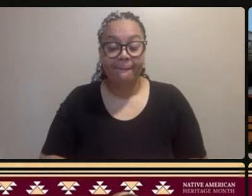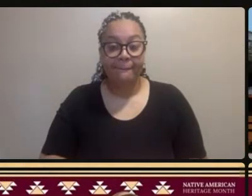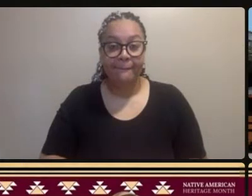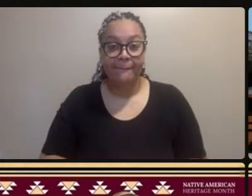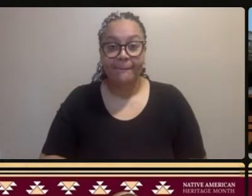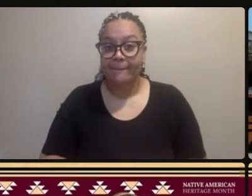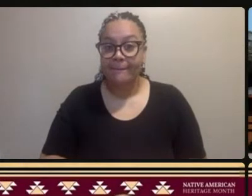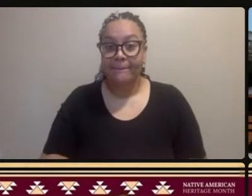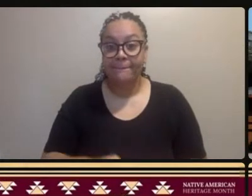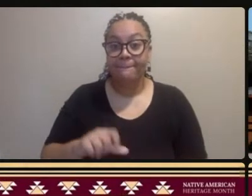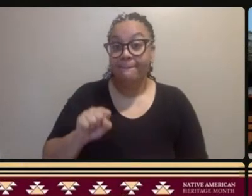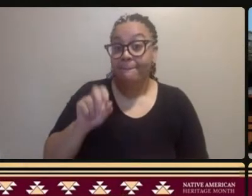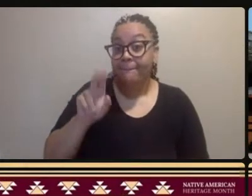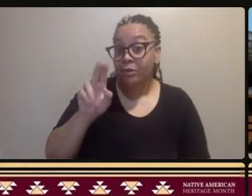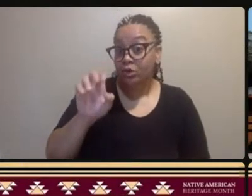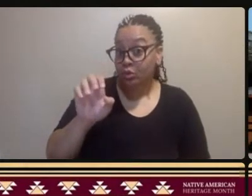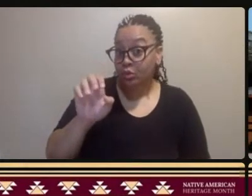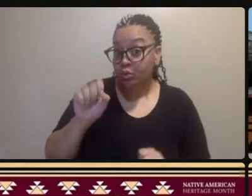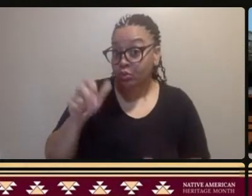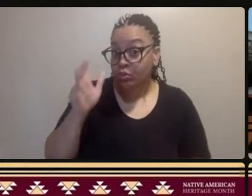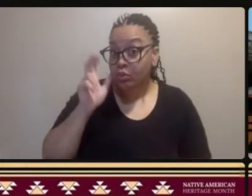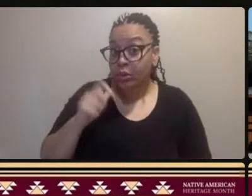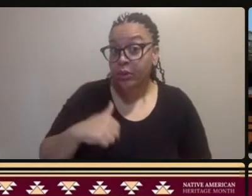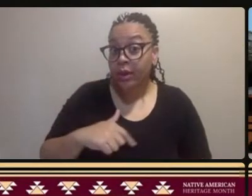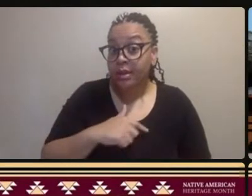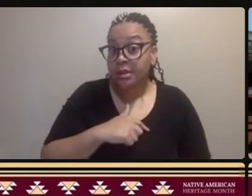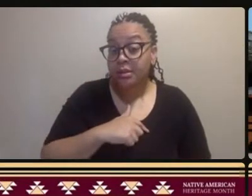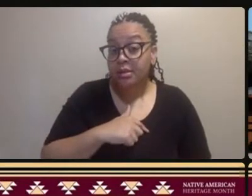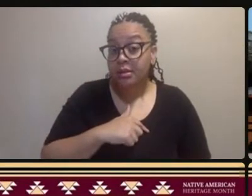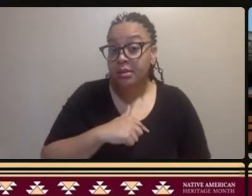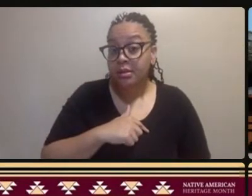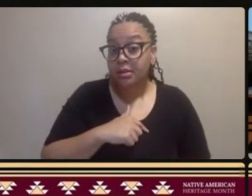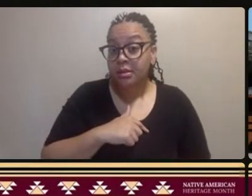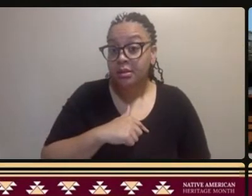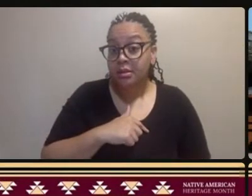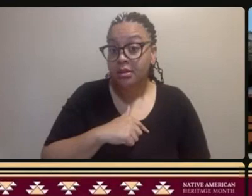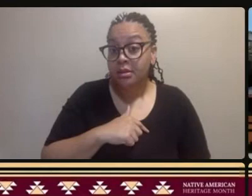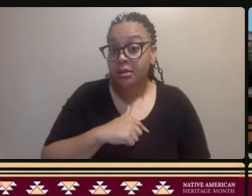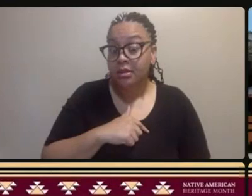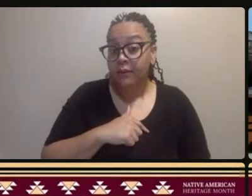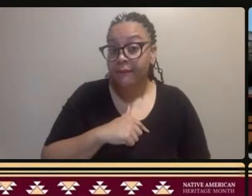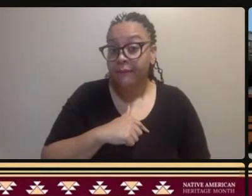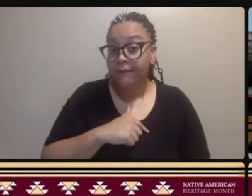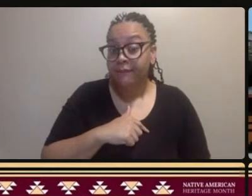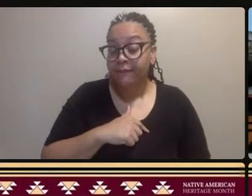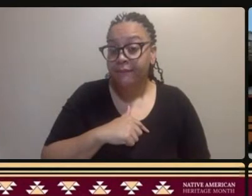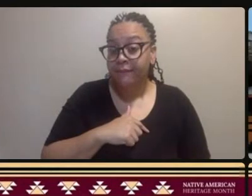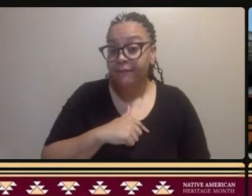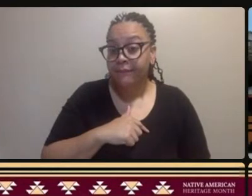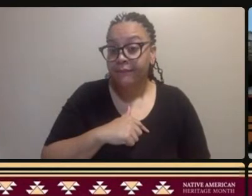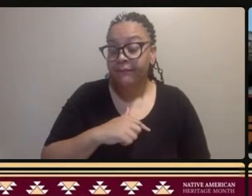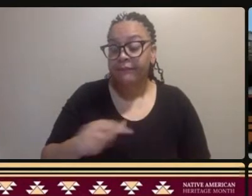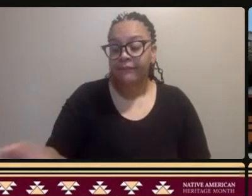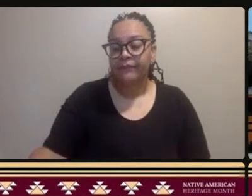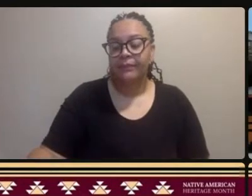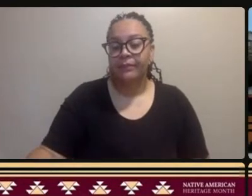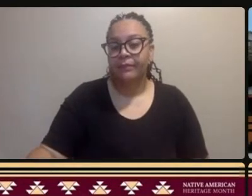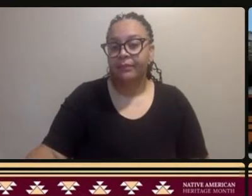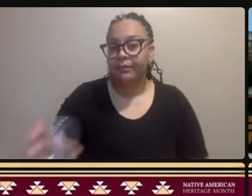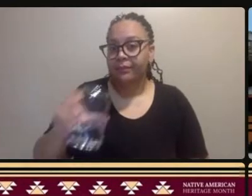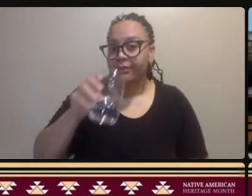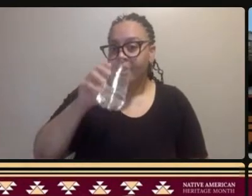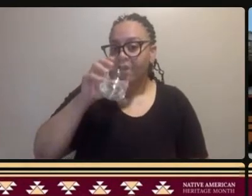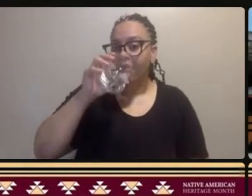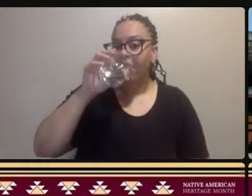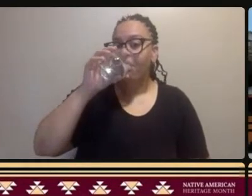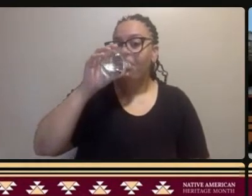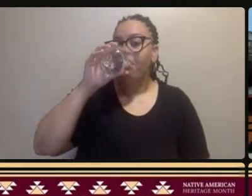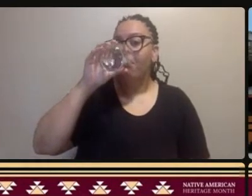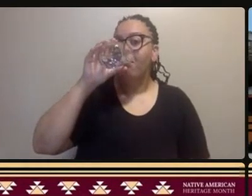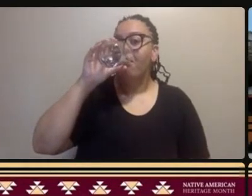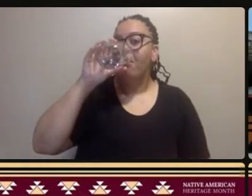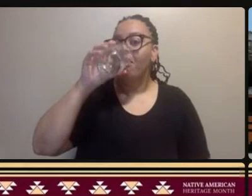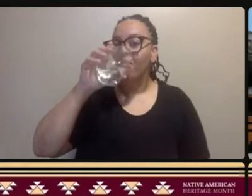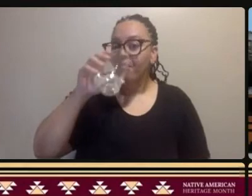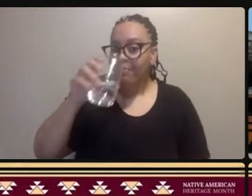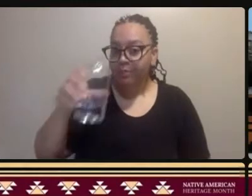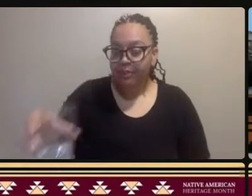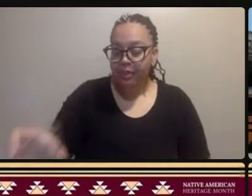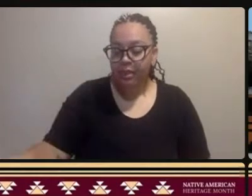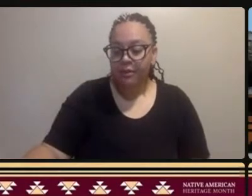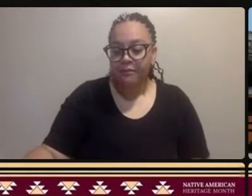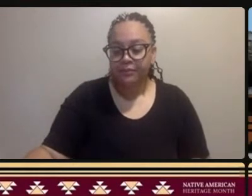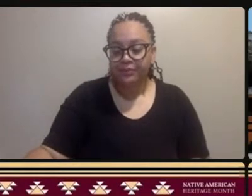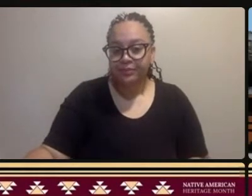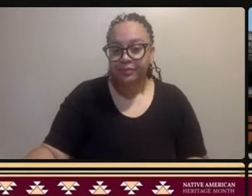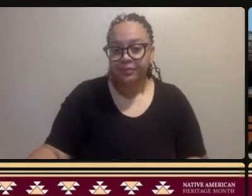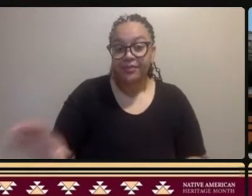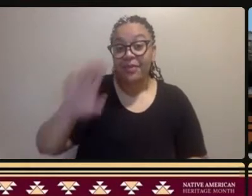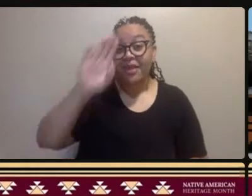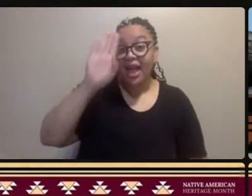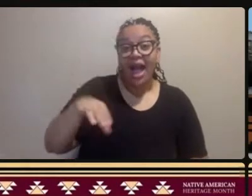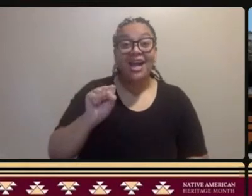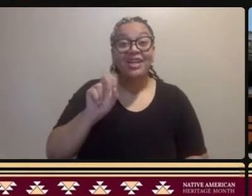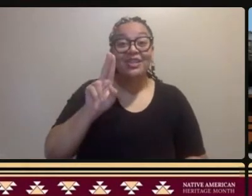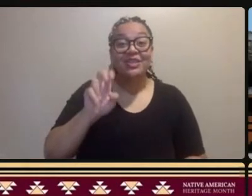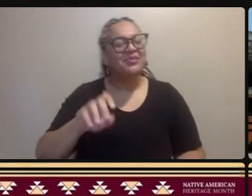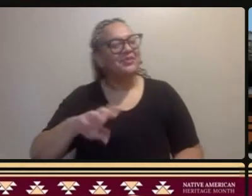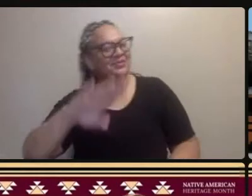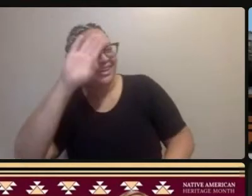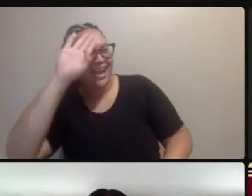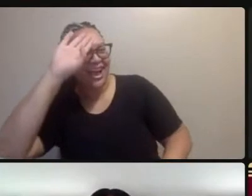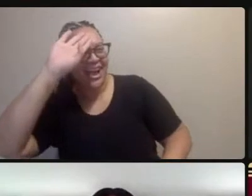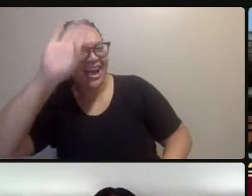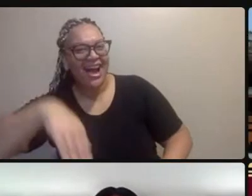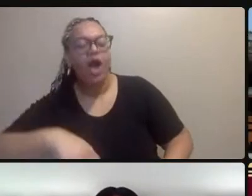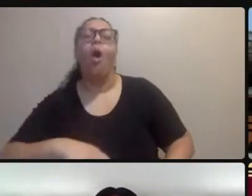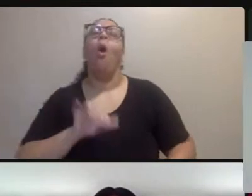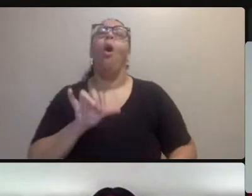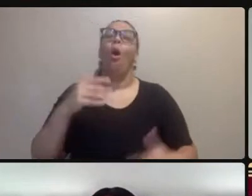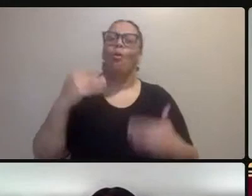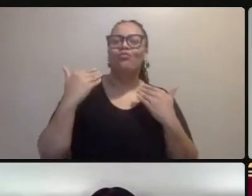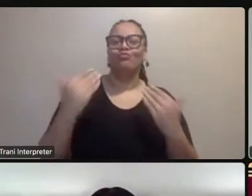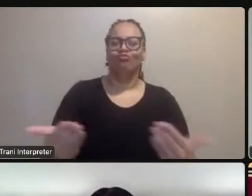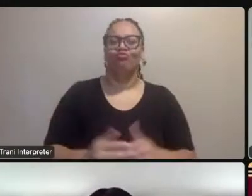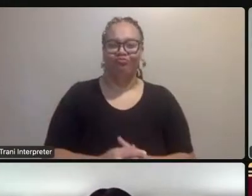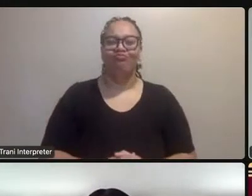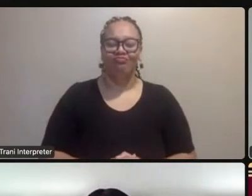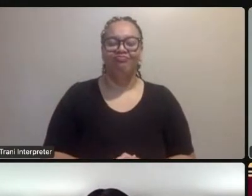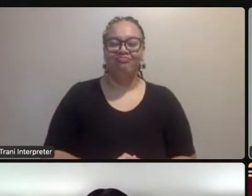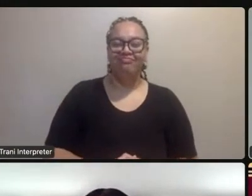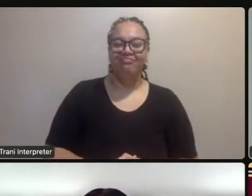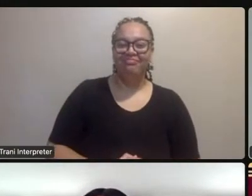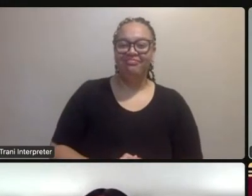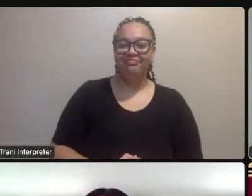CAN YOU HEAR US?